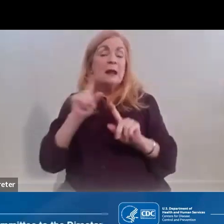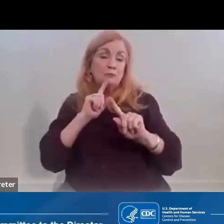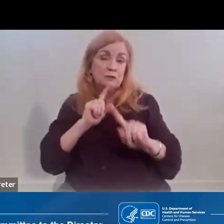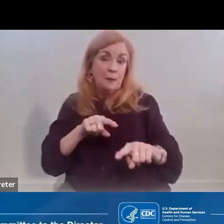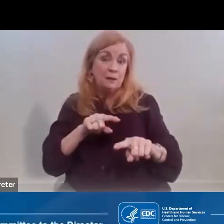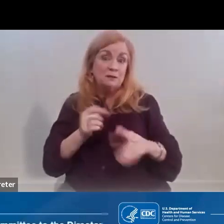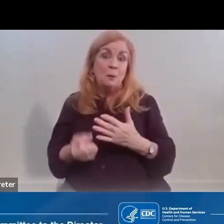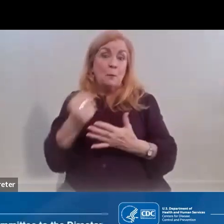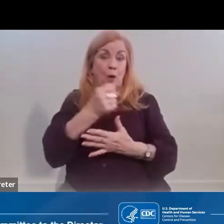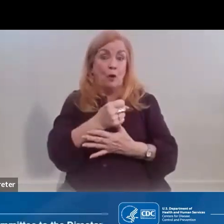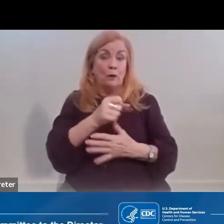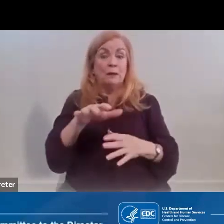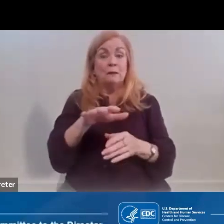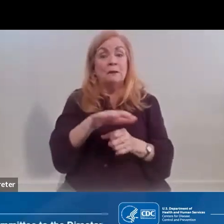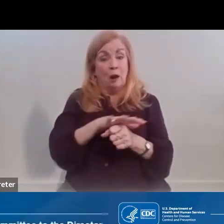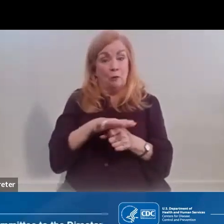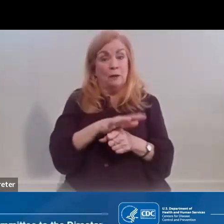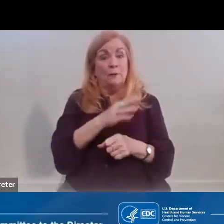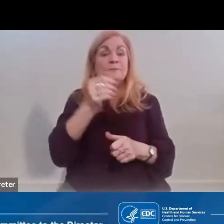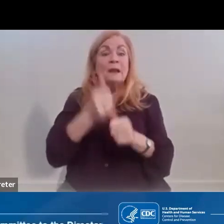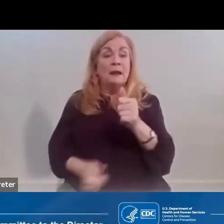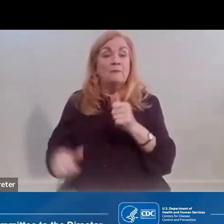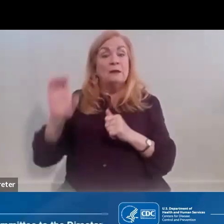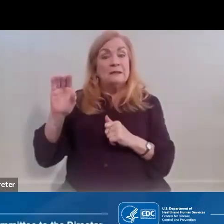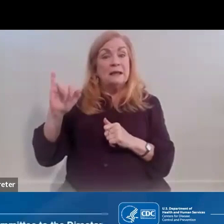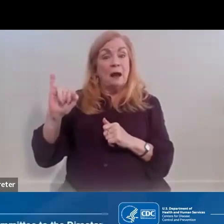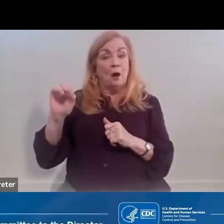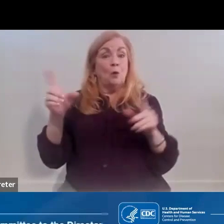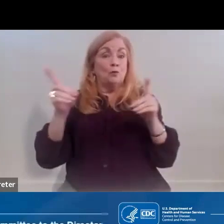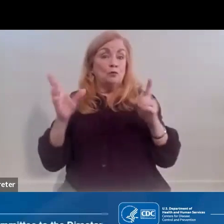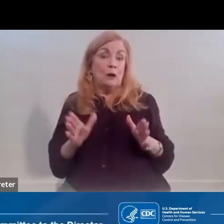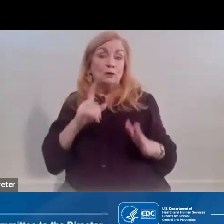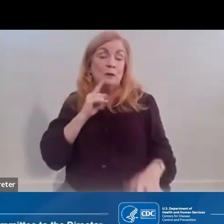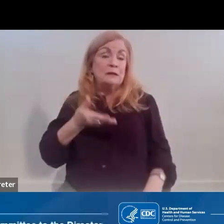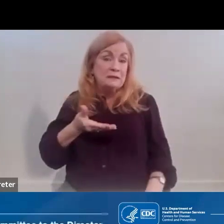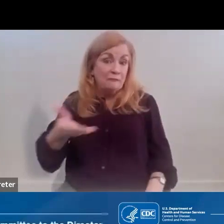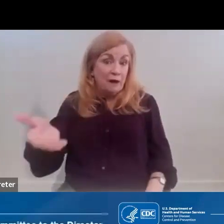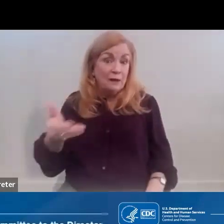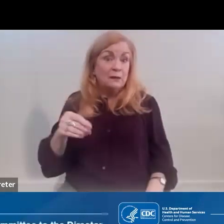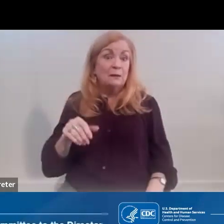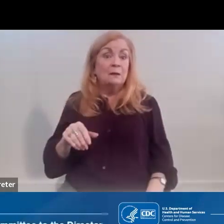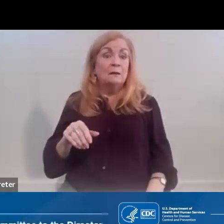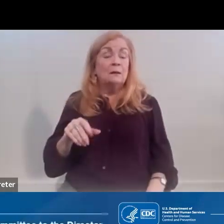And every CIO director is invited to that, or, you know, they can send, that's a lot of meetings, so they can send a deputy.